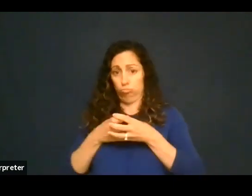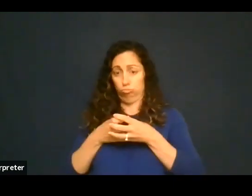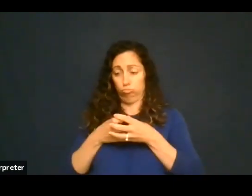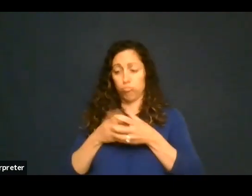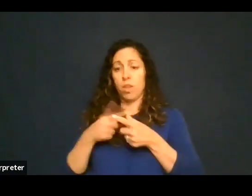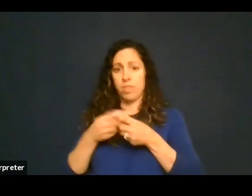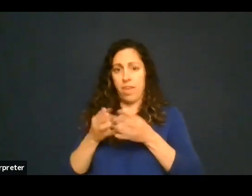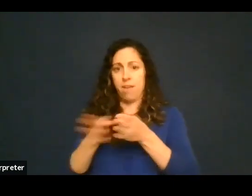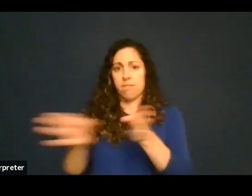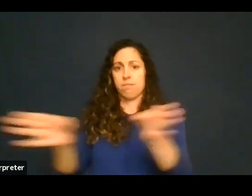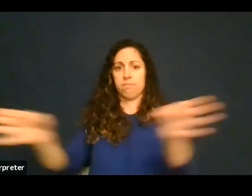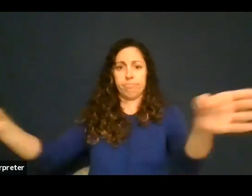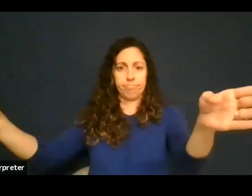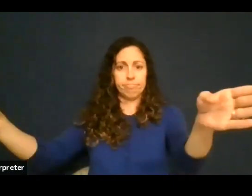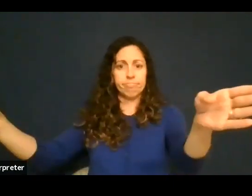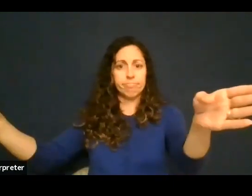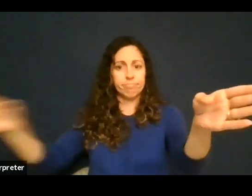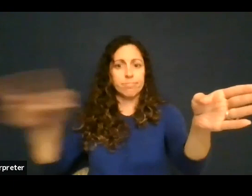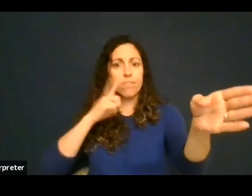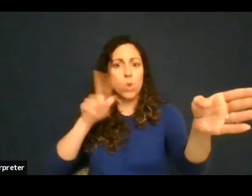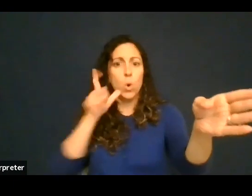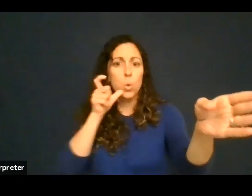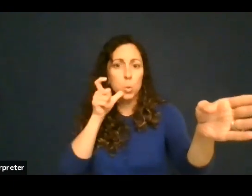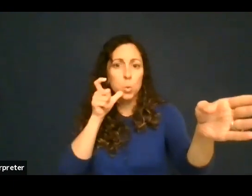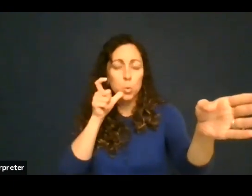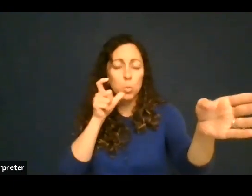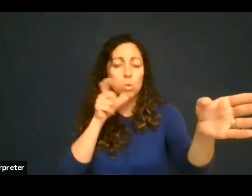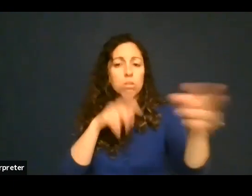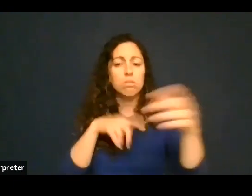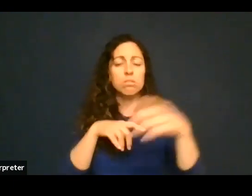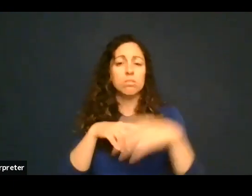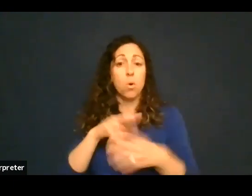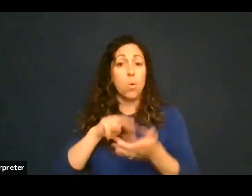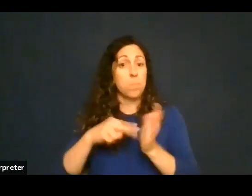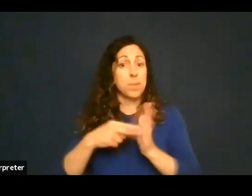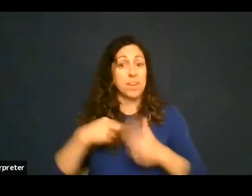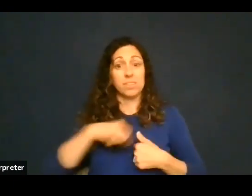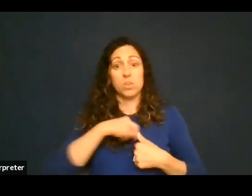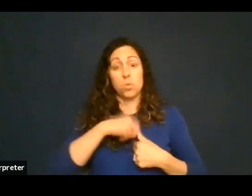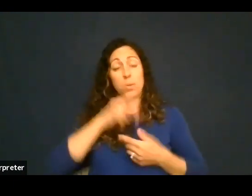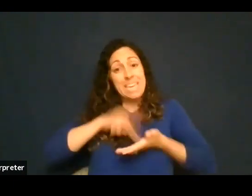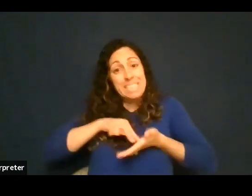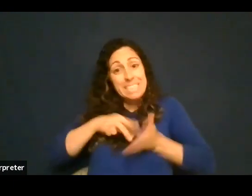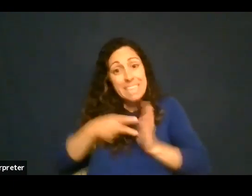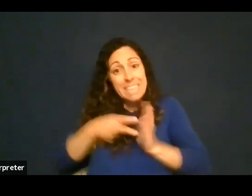So it's not the intent to go super narrow. Intent, if you develop a drug, is always